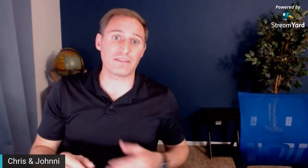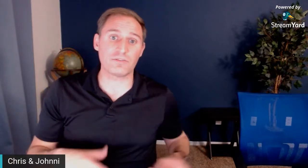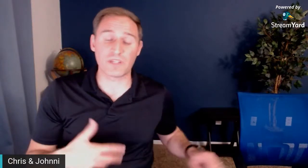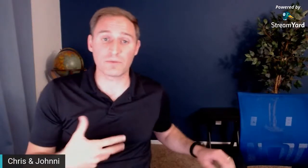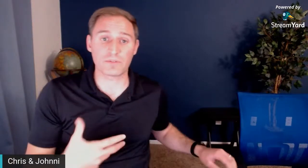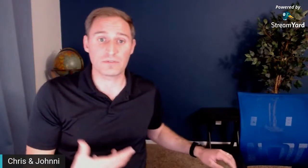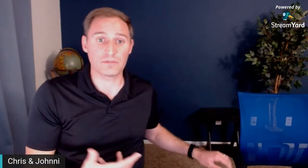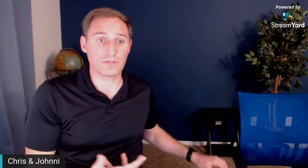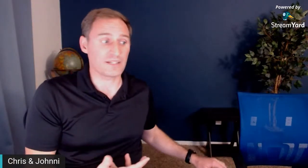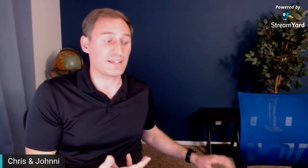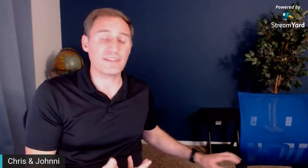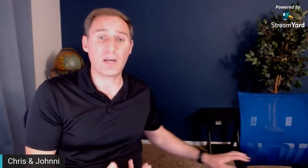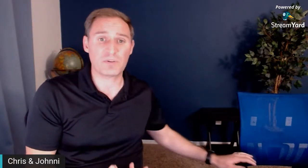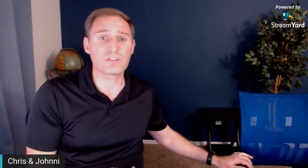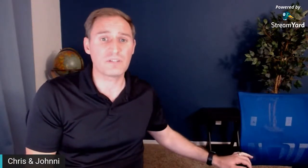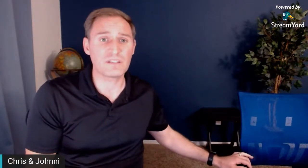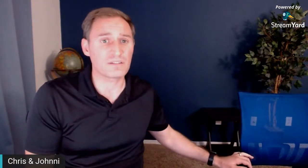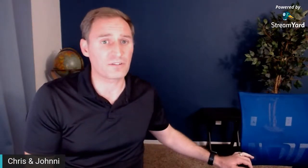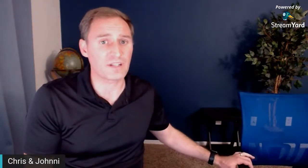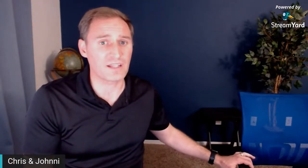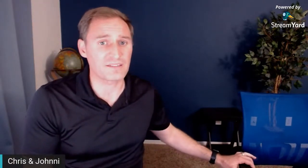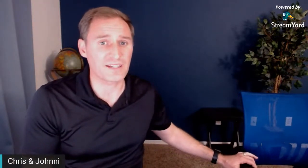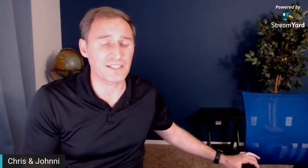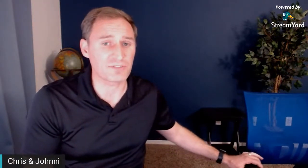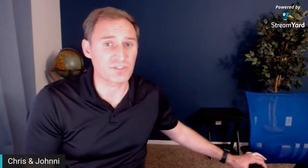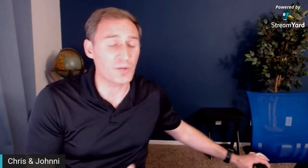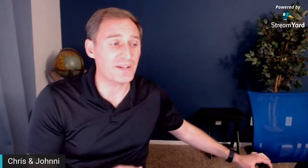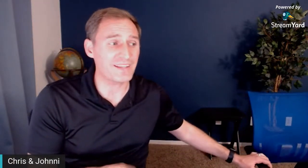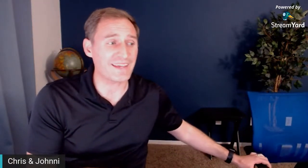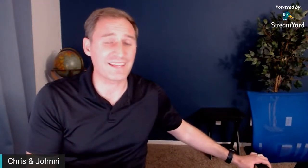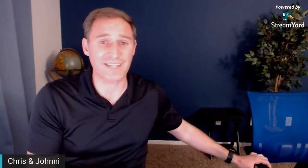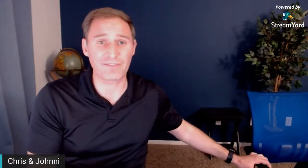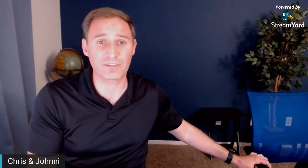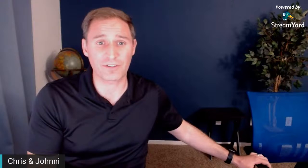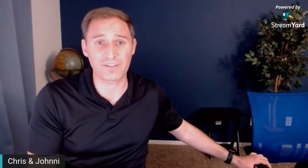to be able to take the opportunity to learn sign language nobody that has ever learned